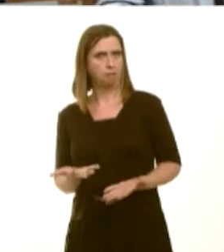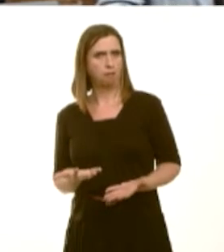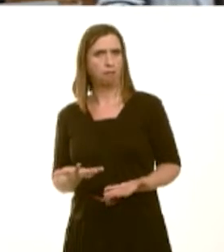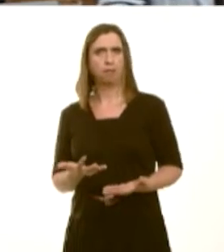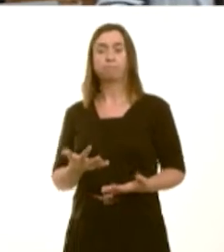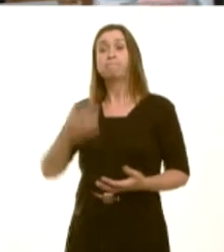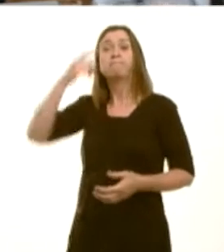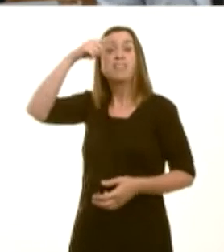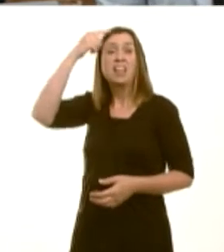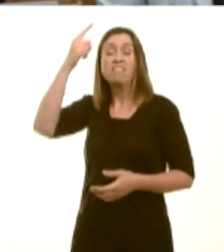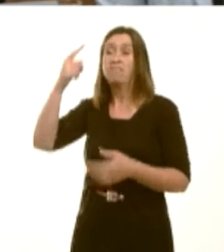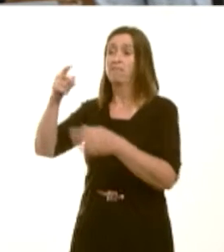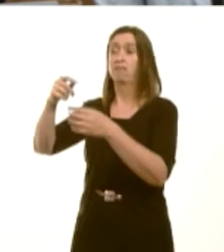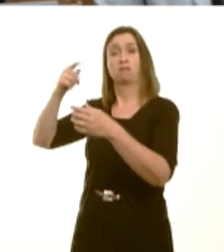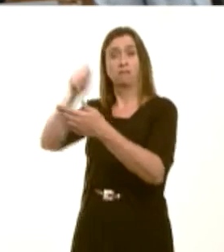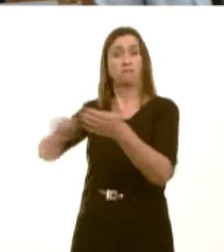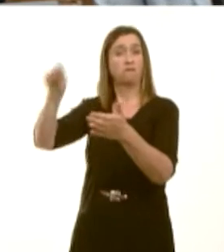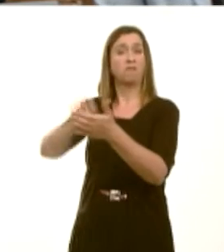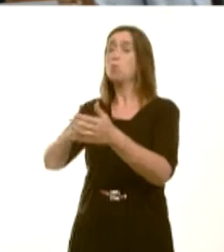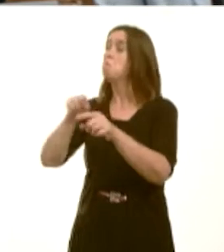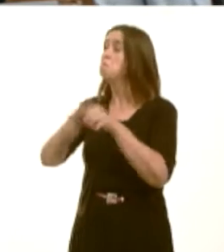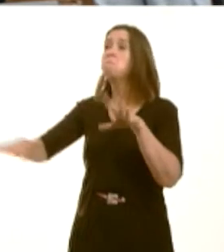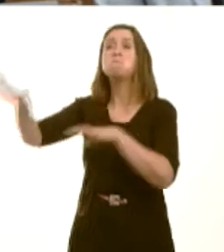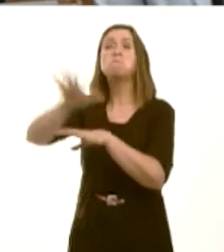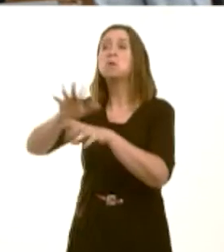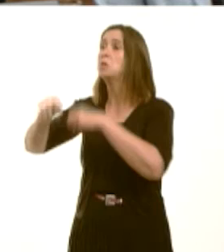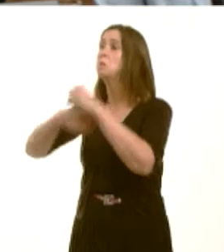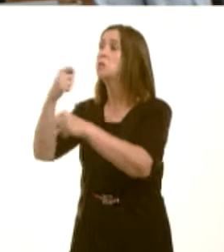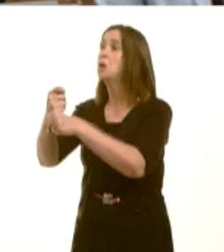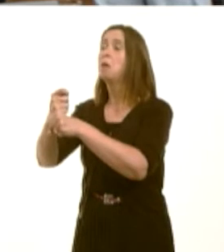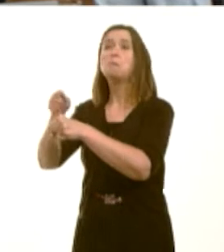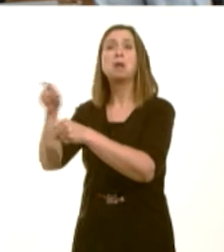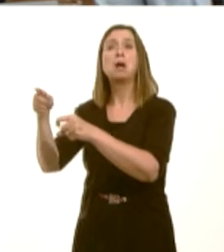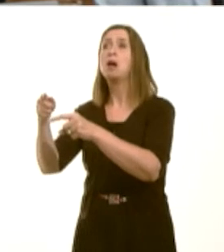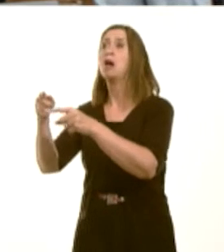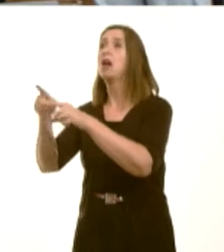if there were a vote to leave the European Union but Wales and Scotland, and Northern Ireland, had voted to remain.